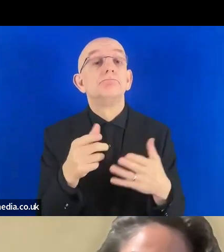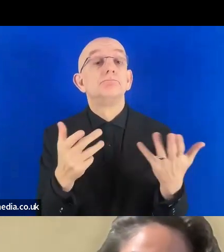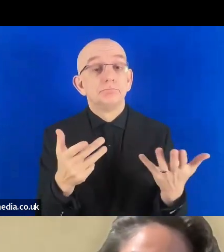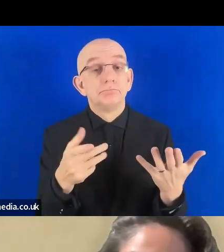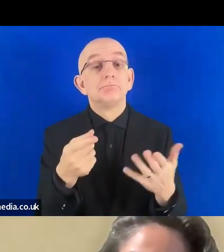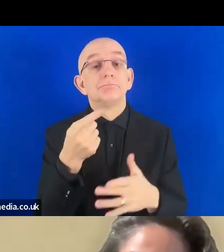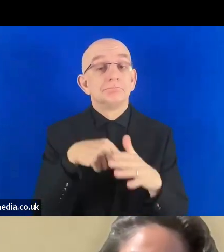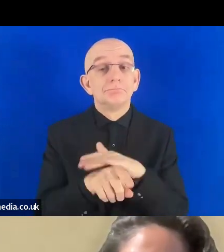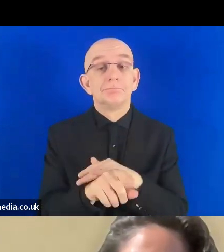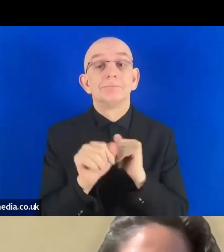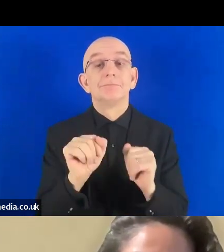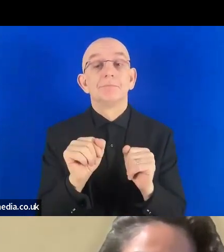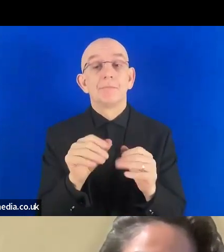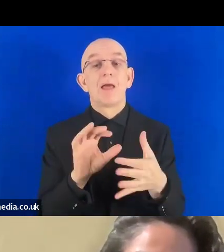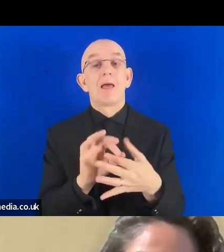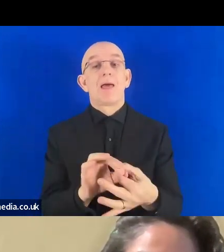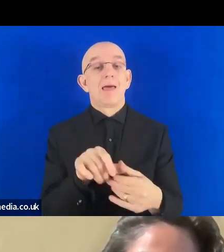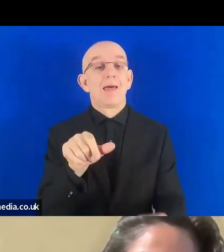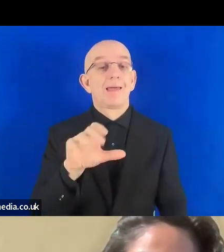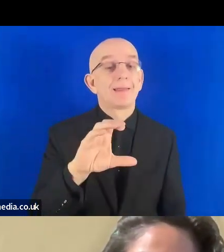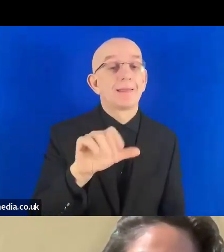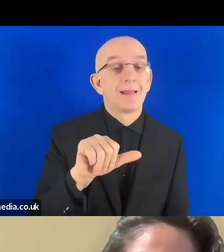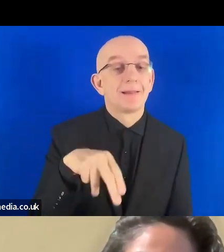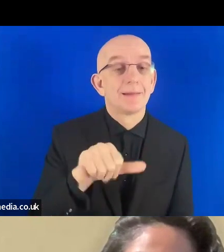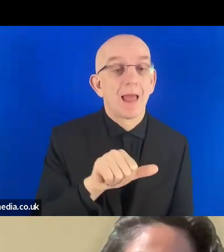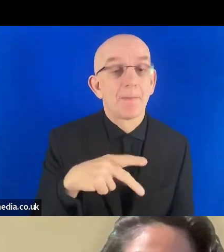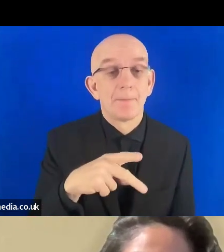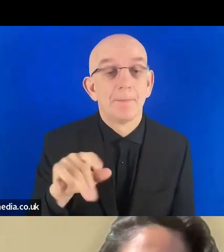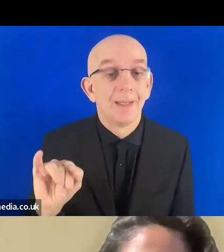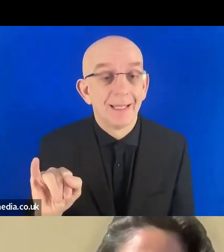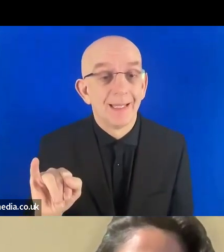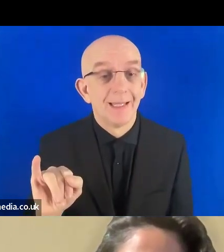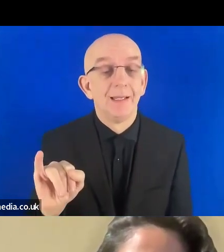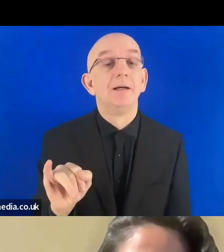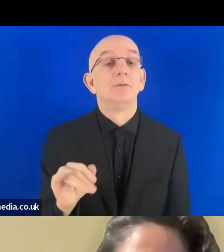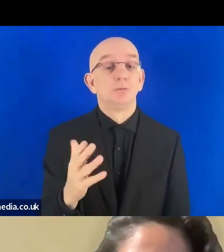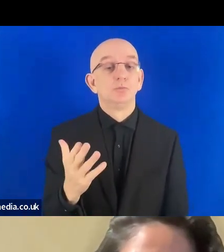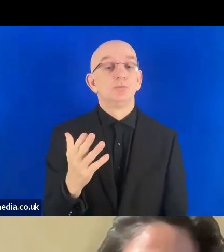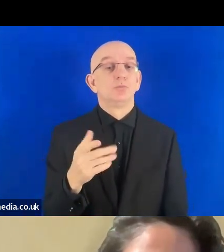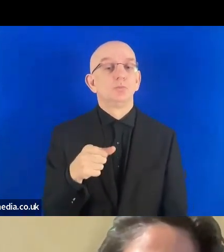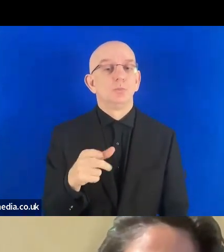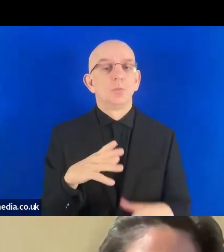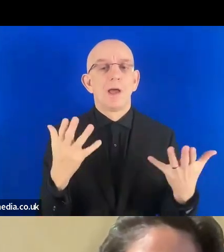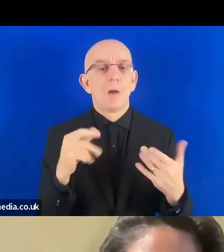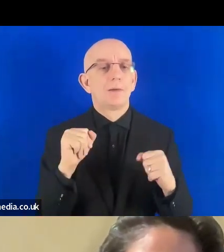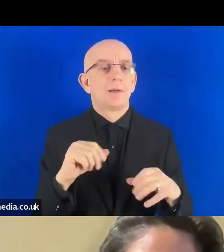the, the, the link and also how to reset your password. Once they're there, you can take your phone,